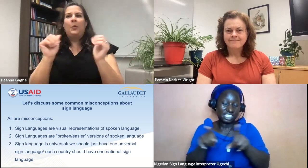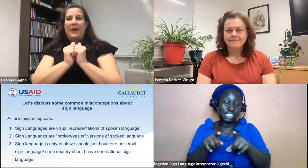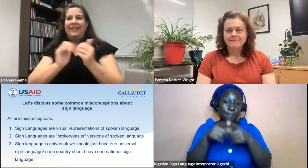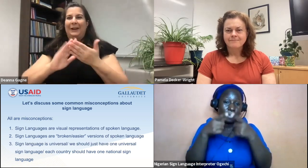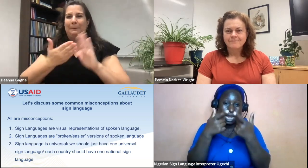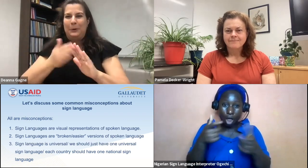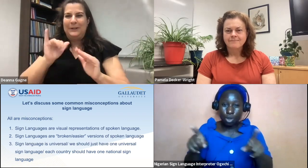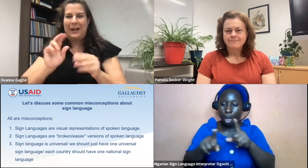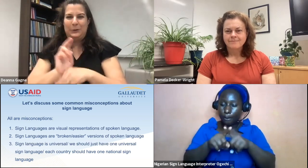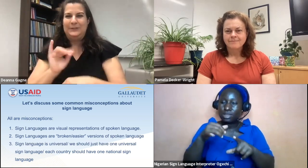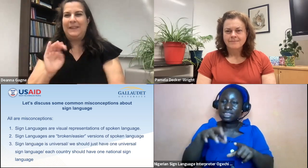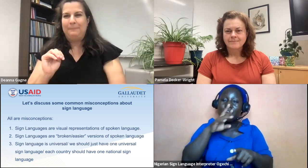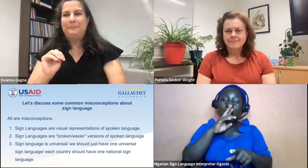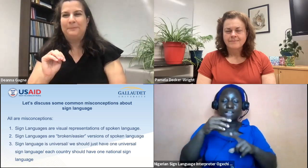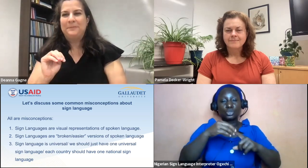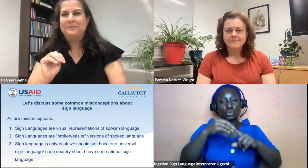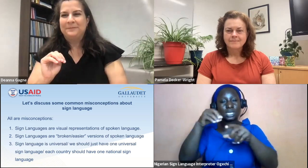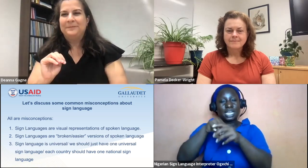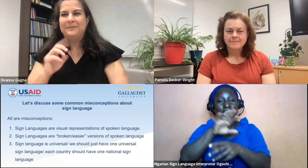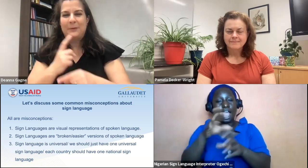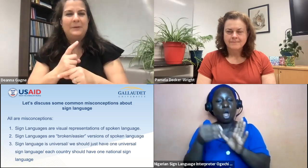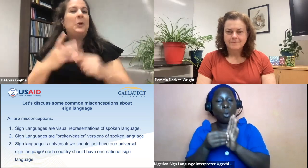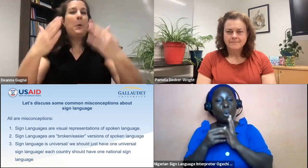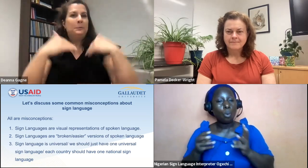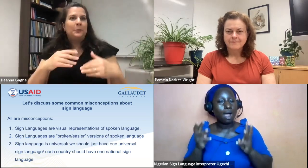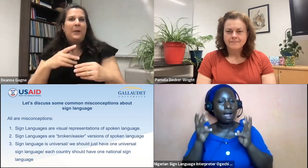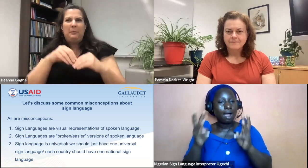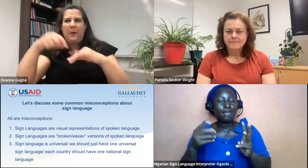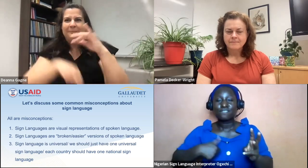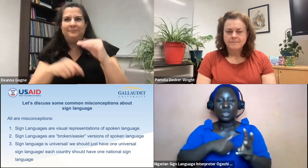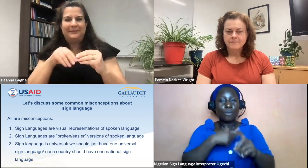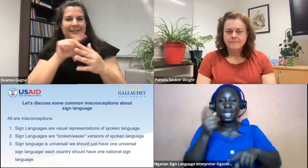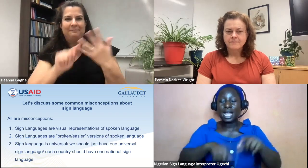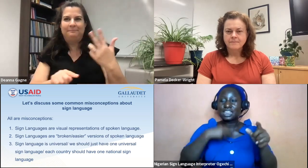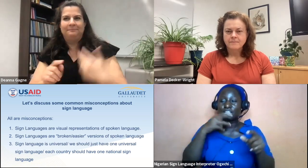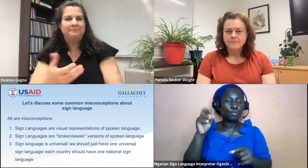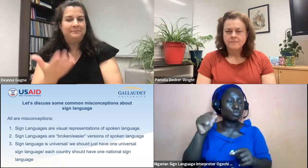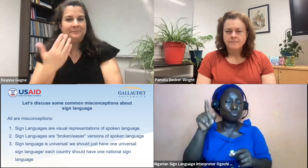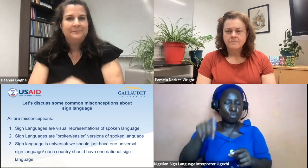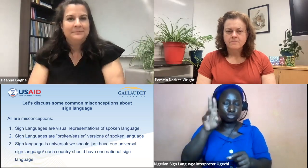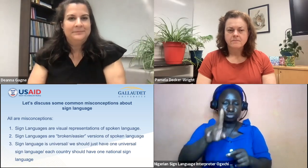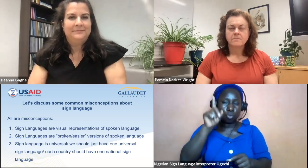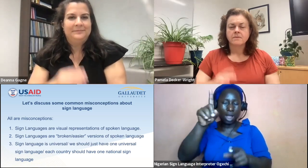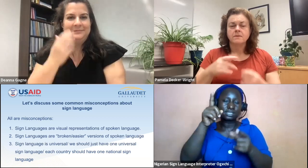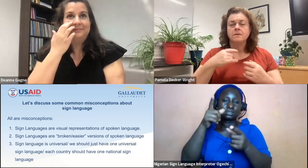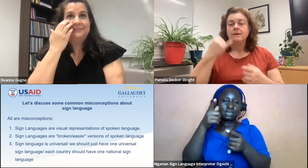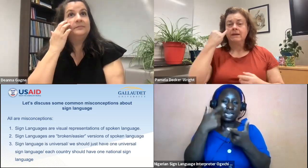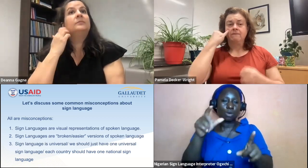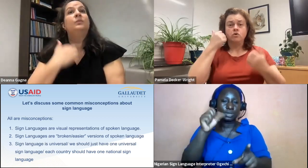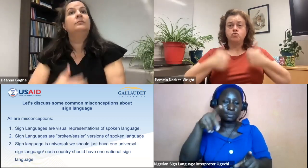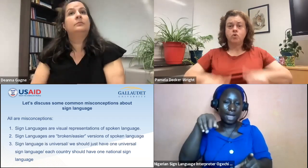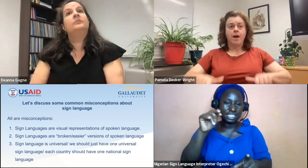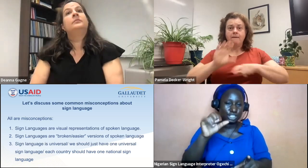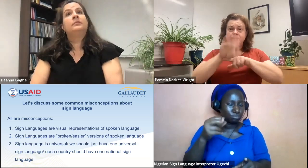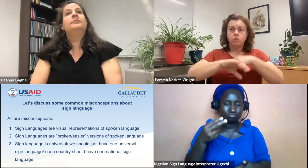That's just not the case. Languages develop within the context of a community that uses them. So we're gonna talk about 3 more. Now.